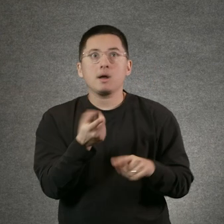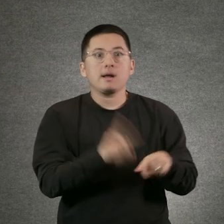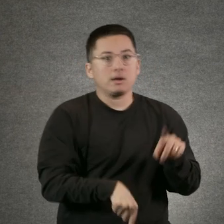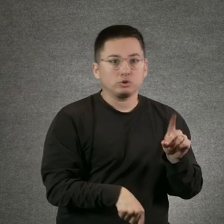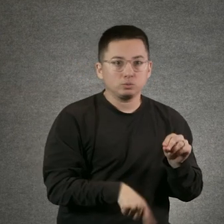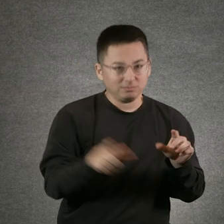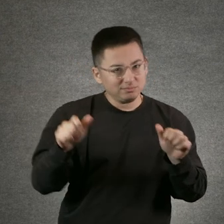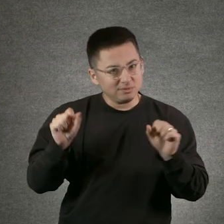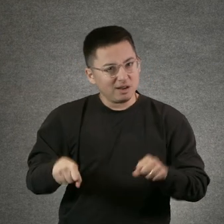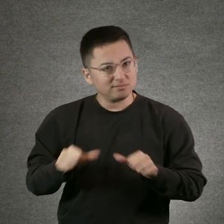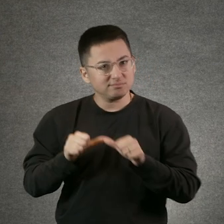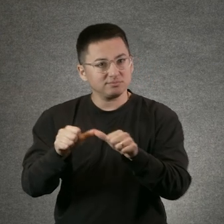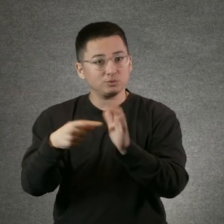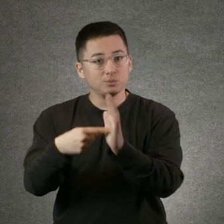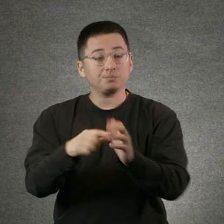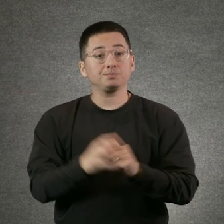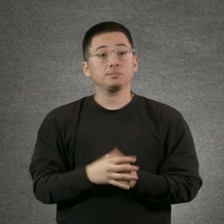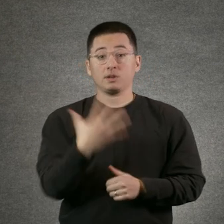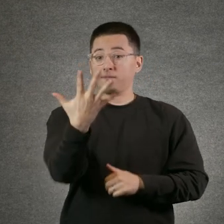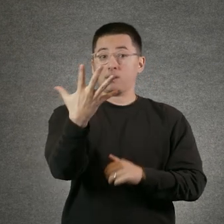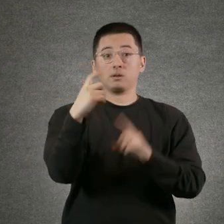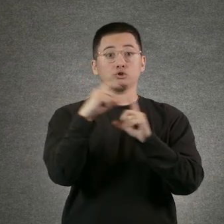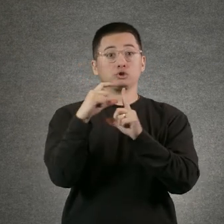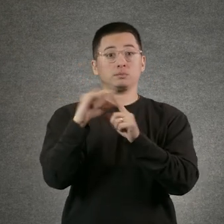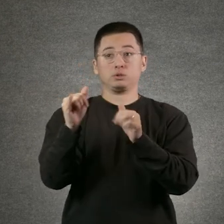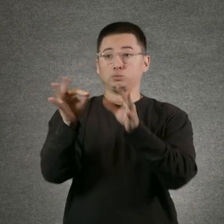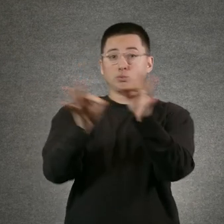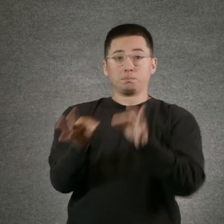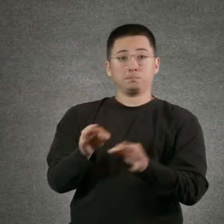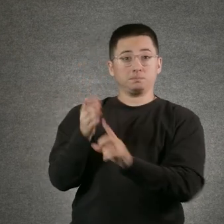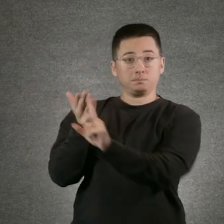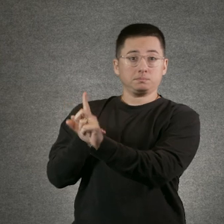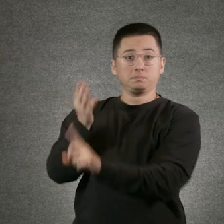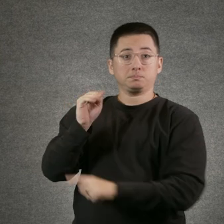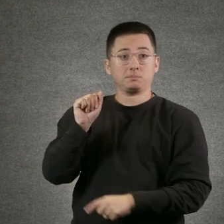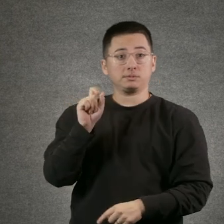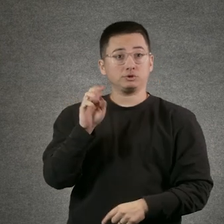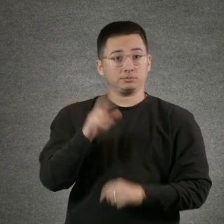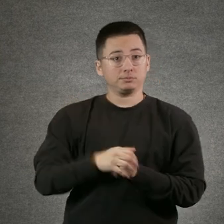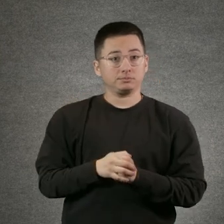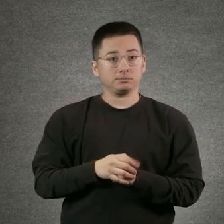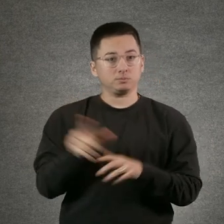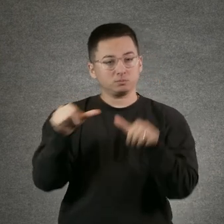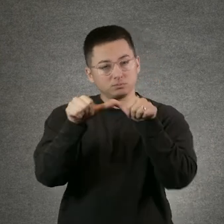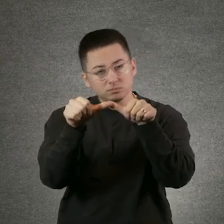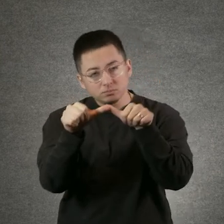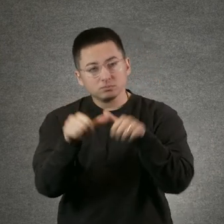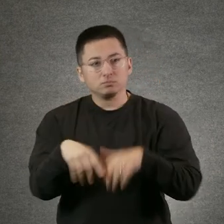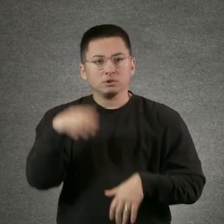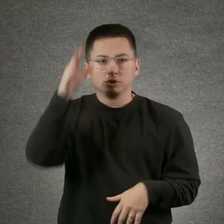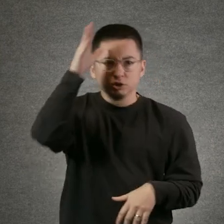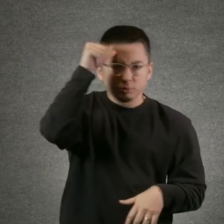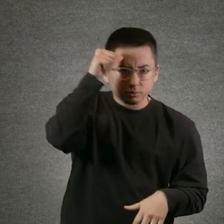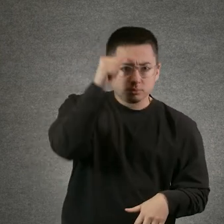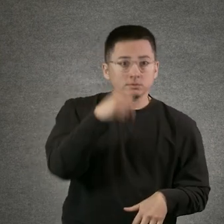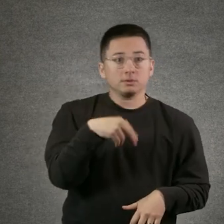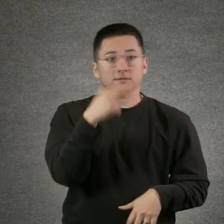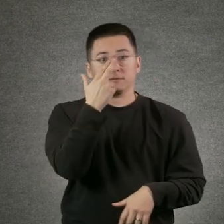not what he couldn't do. Five words that describe master were resilient, determined,